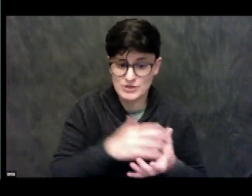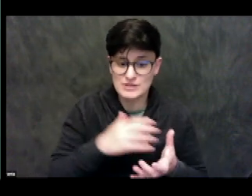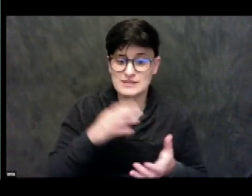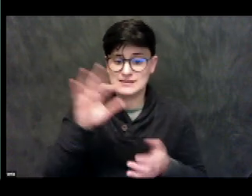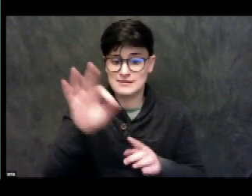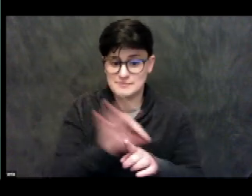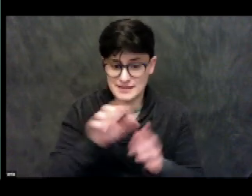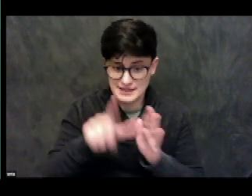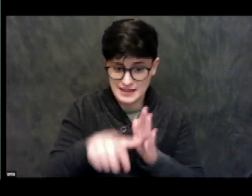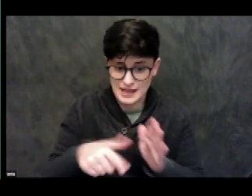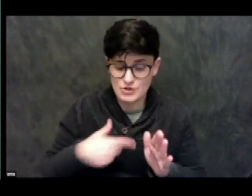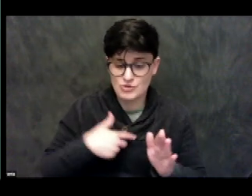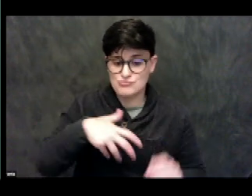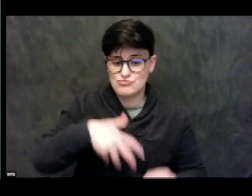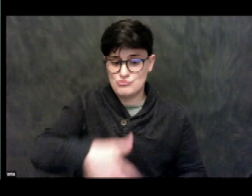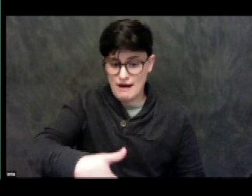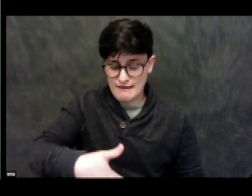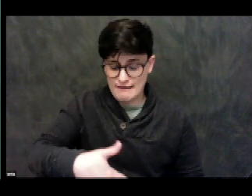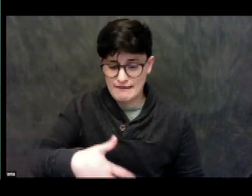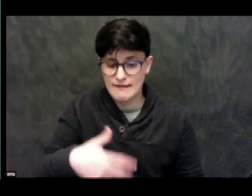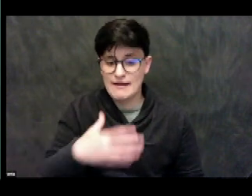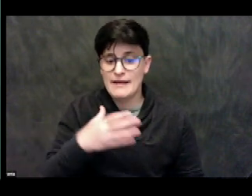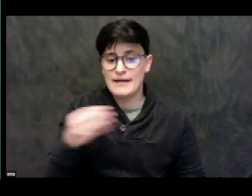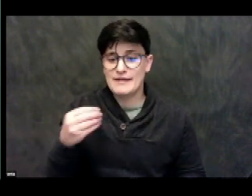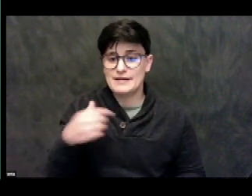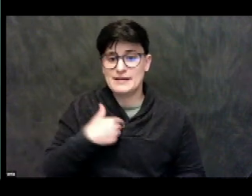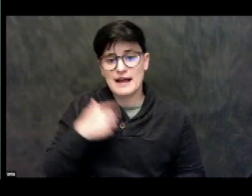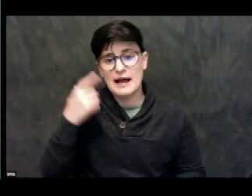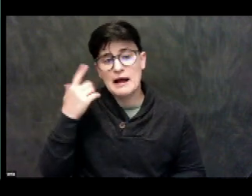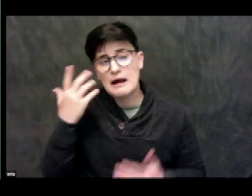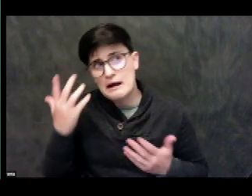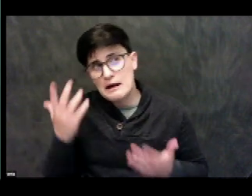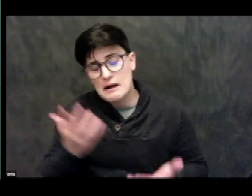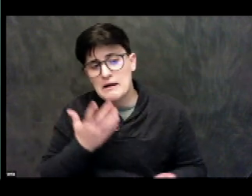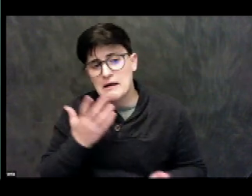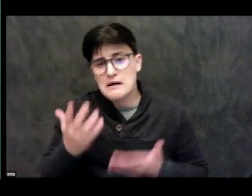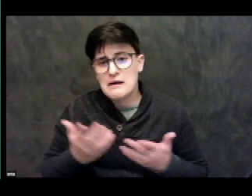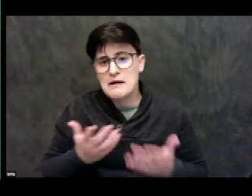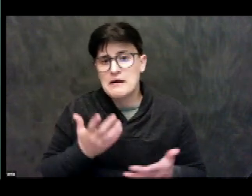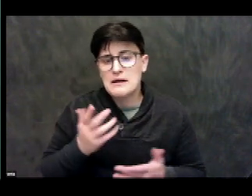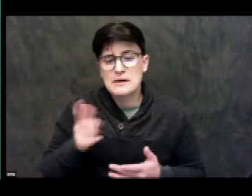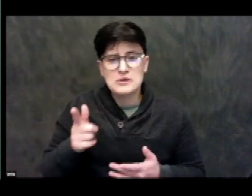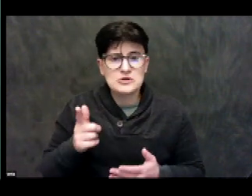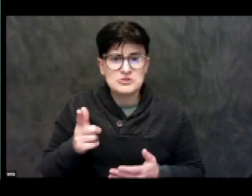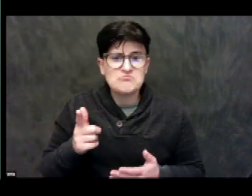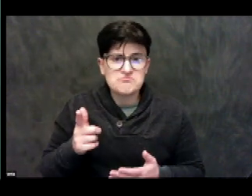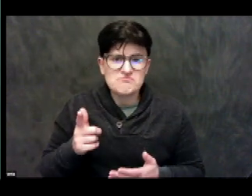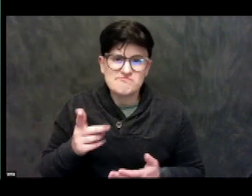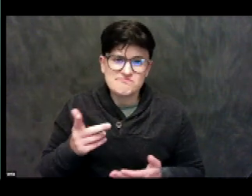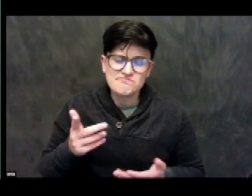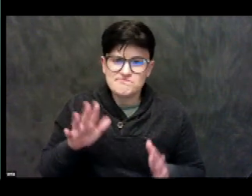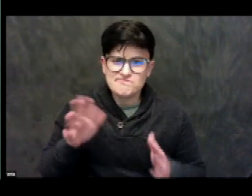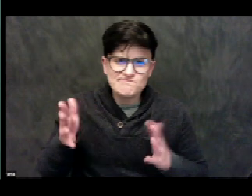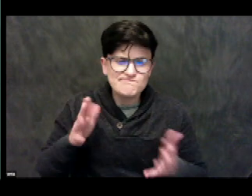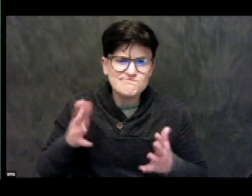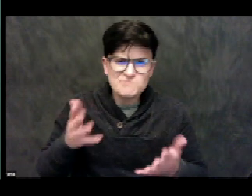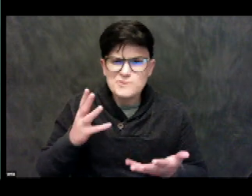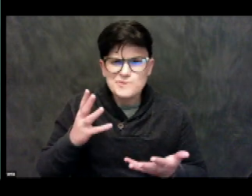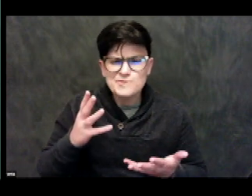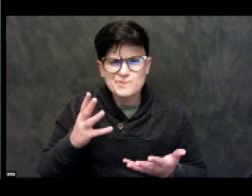And I'd say it was pretty pretty normal,